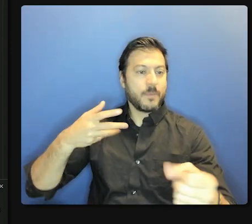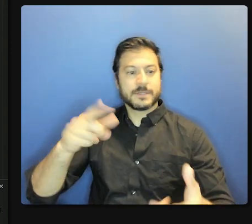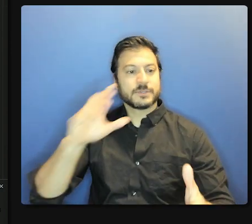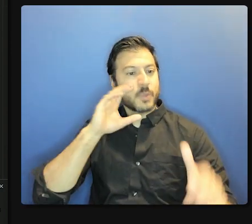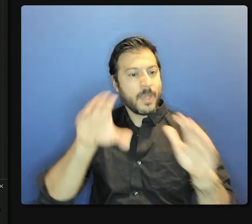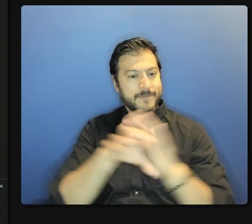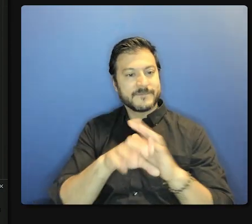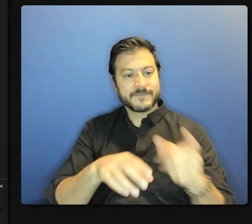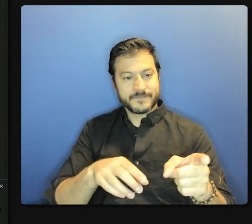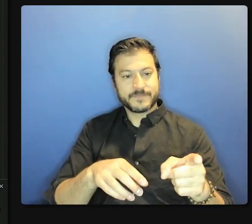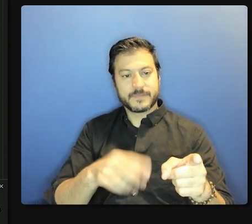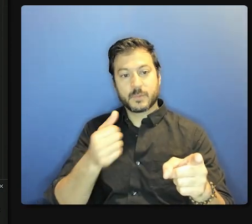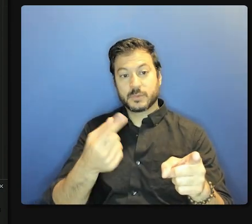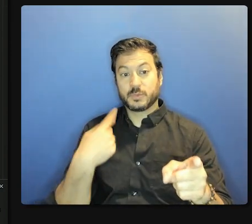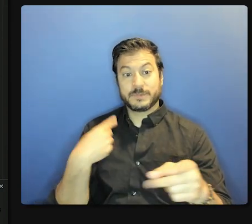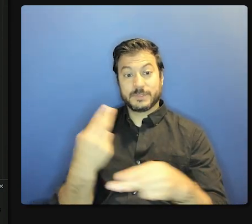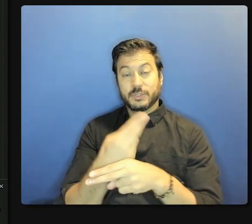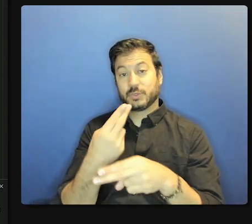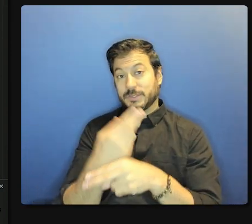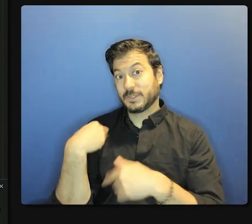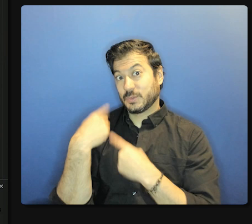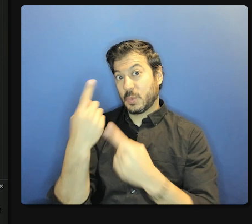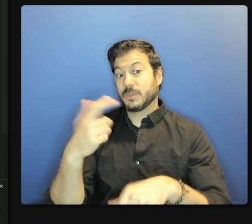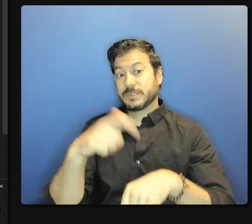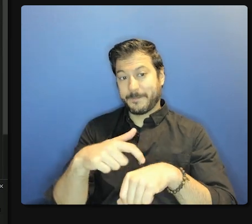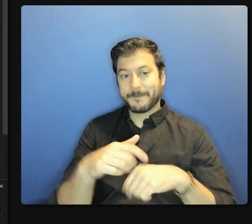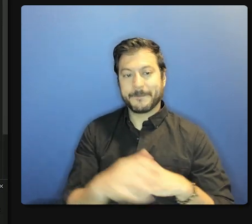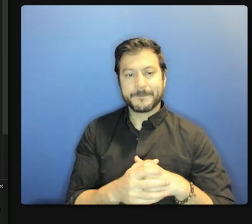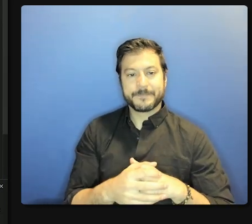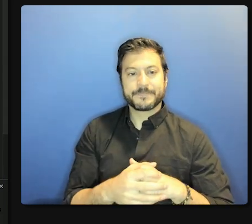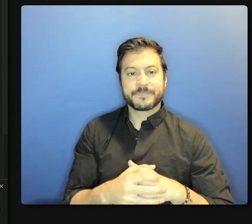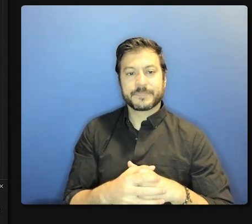Let's go over to the icons at JSON which we've been using this whole time.